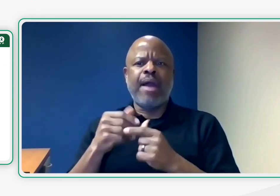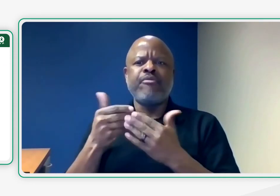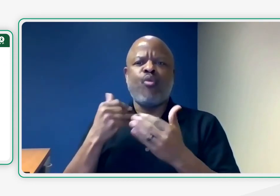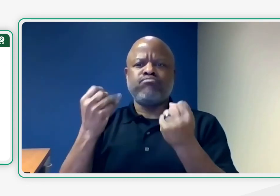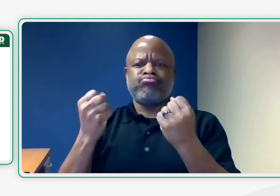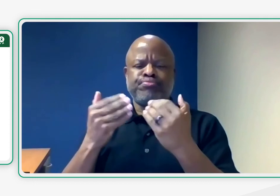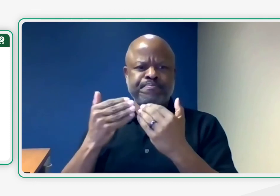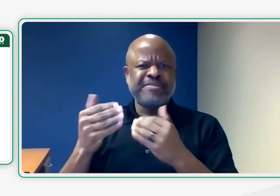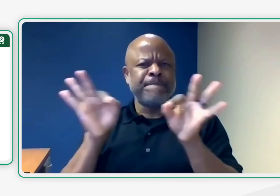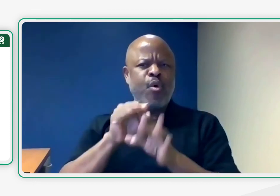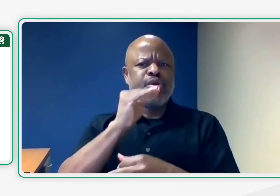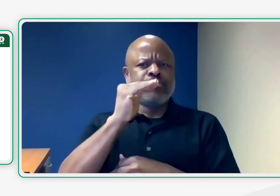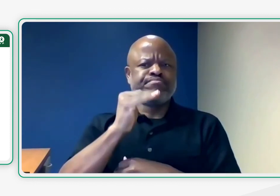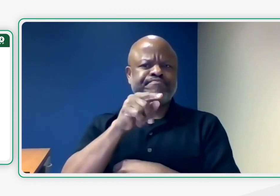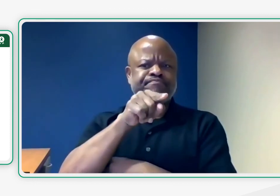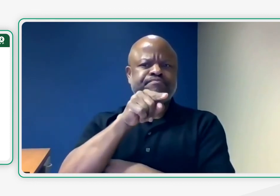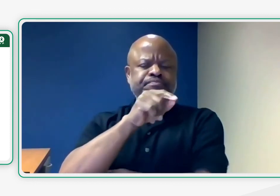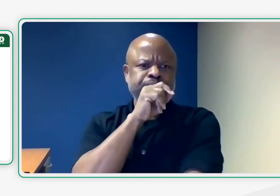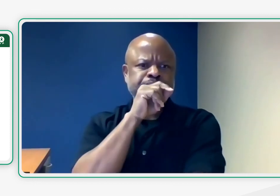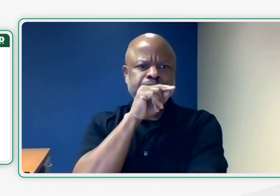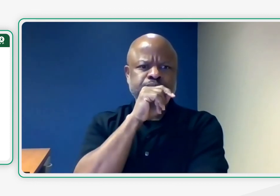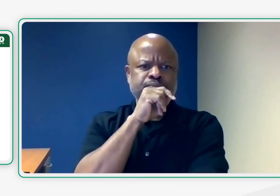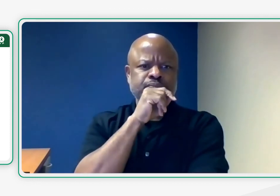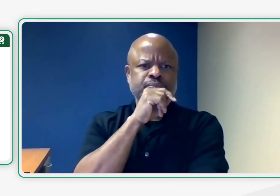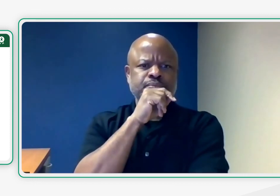maybe 30 seconds or so just reviewing this PowerPoint before I go ahead and